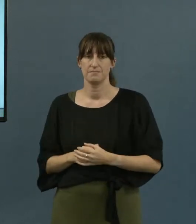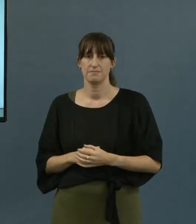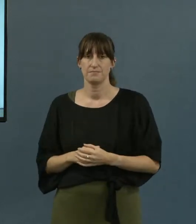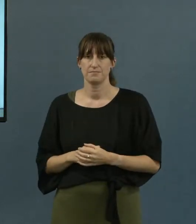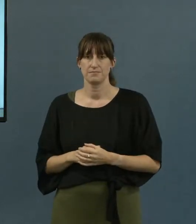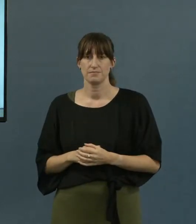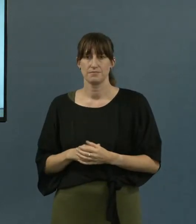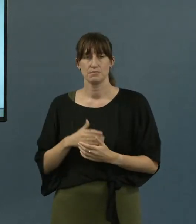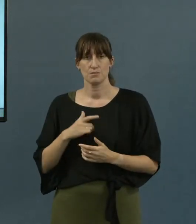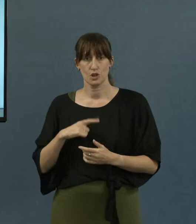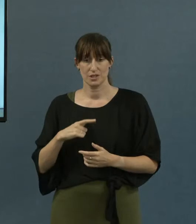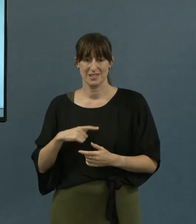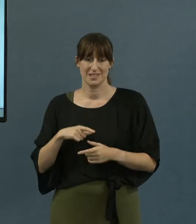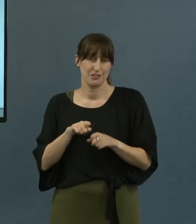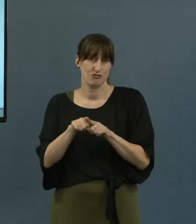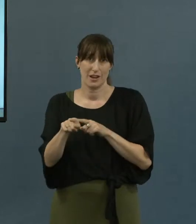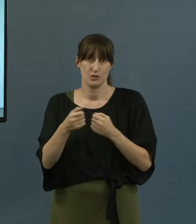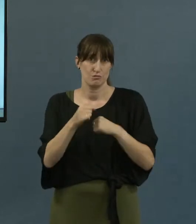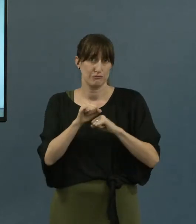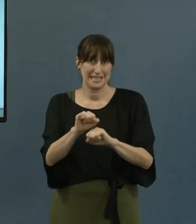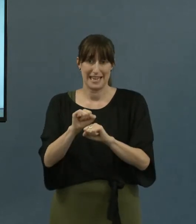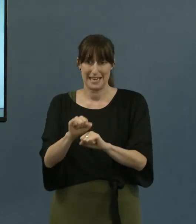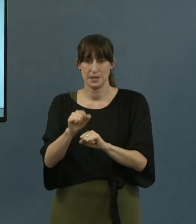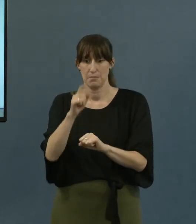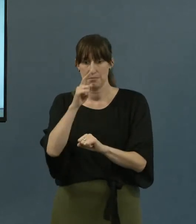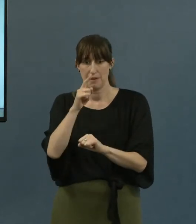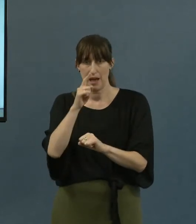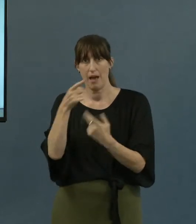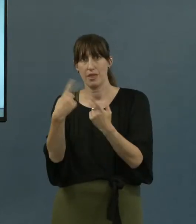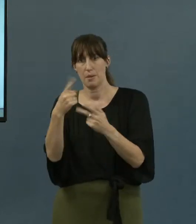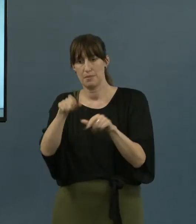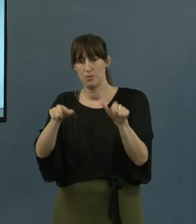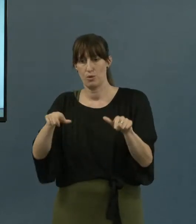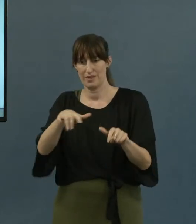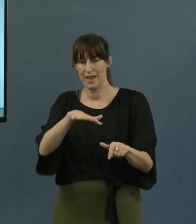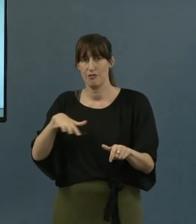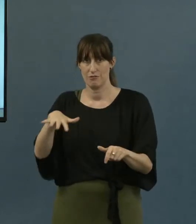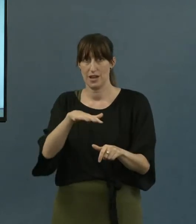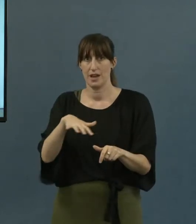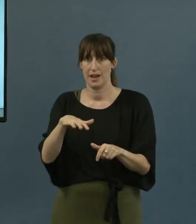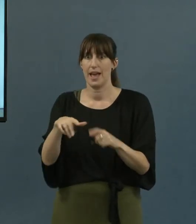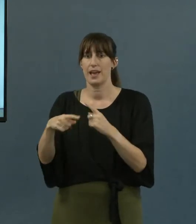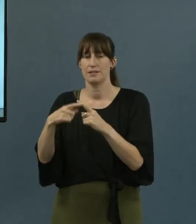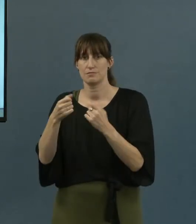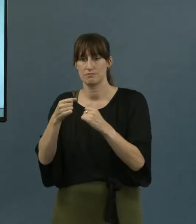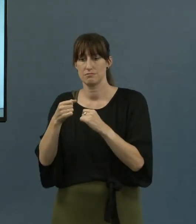those more vulnerable people